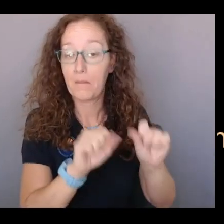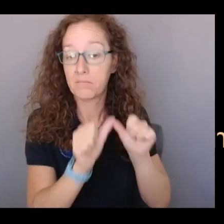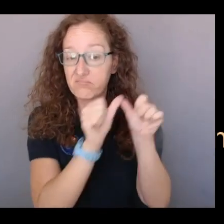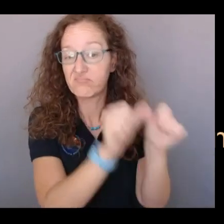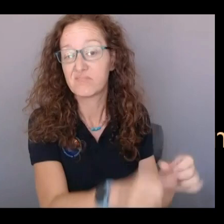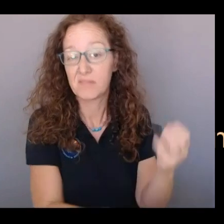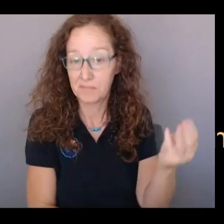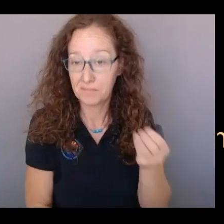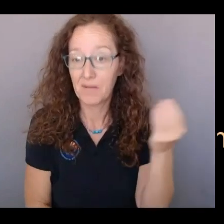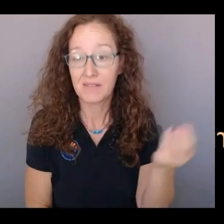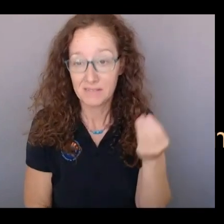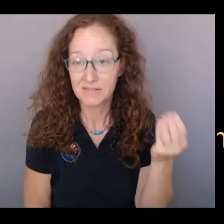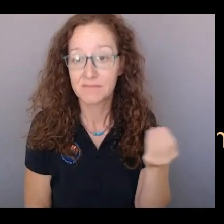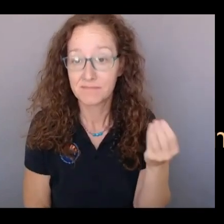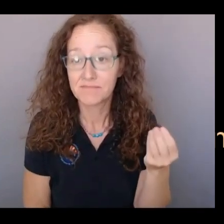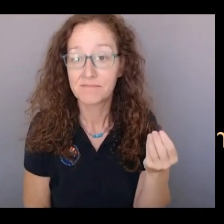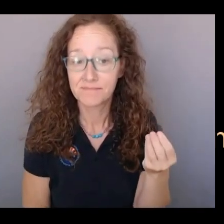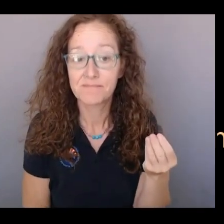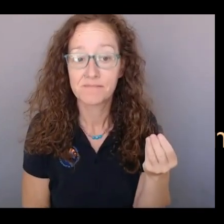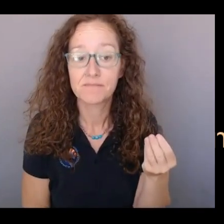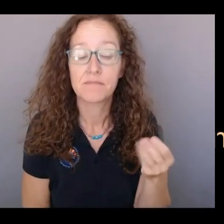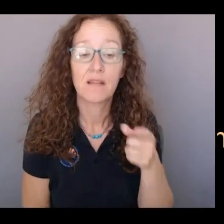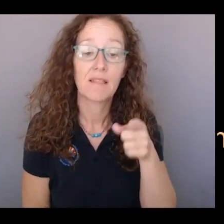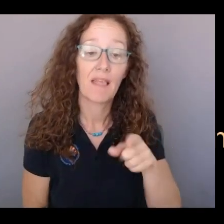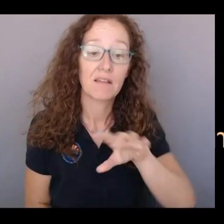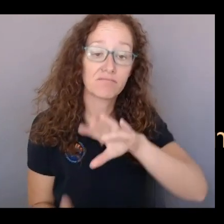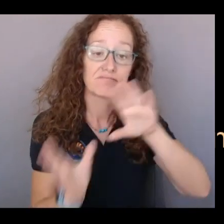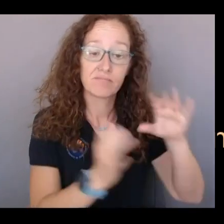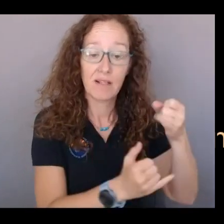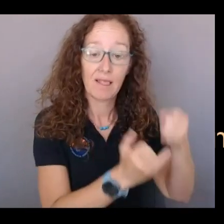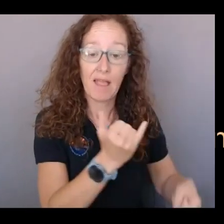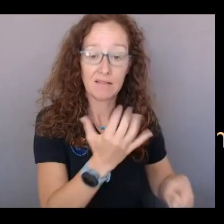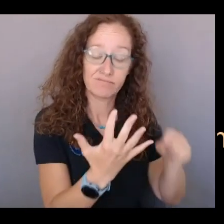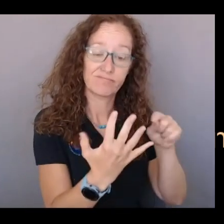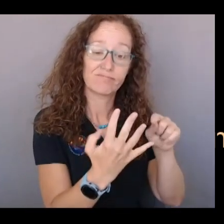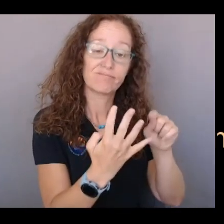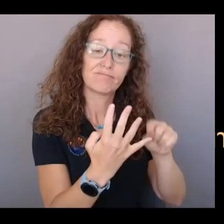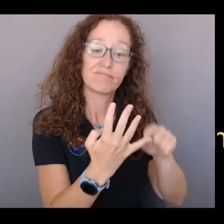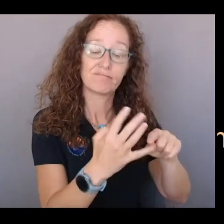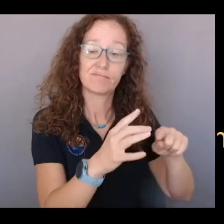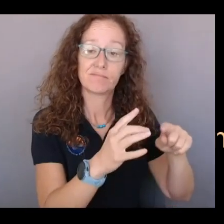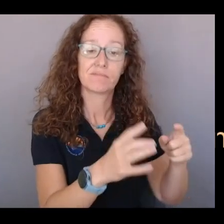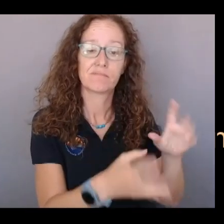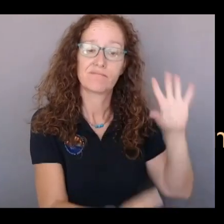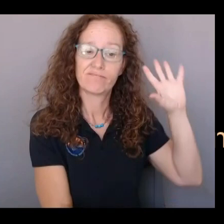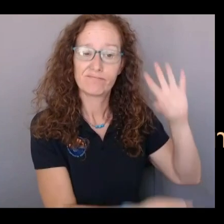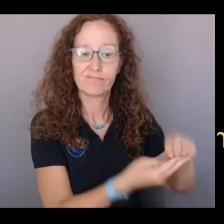this is a 1-5 day precipitation outlook that goes through Tuesday evening. You can kind of see that we're